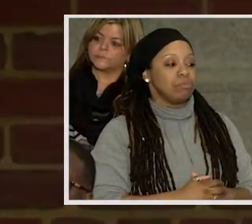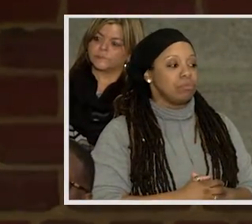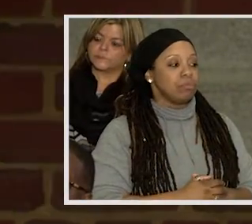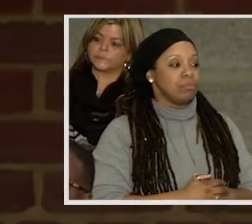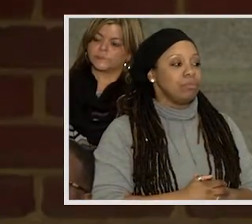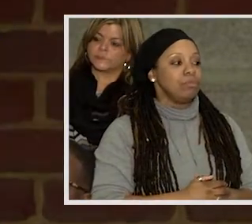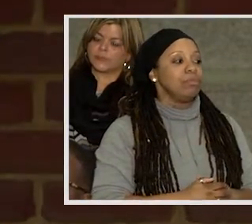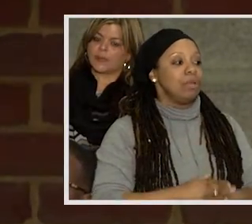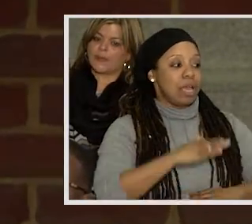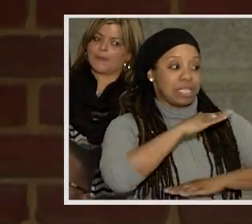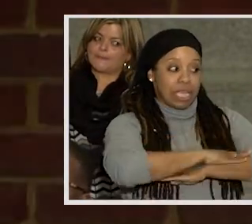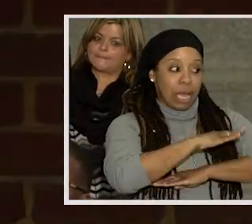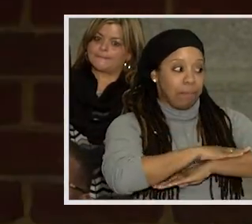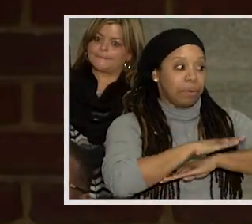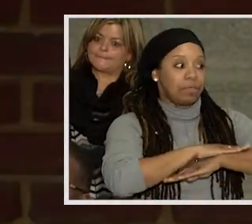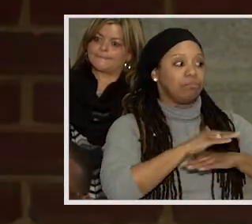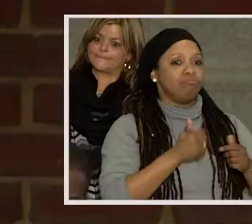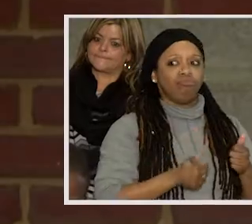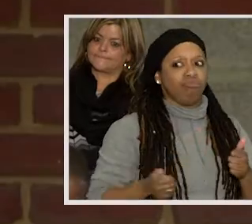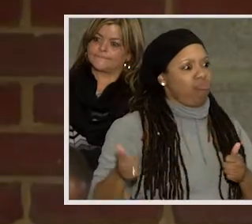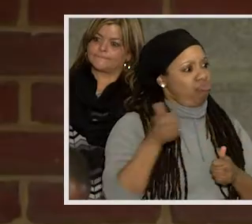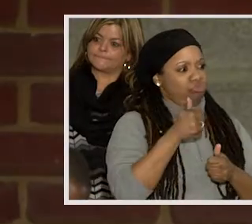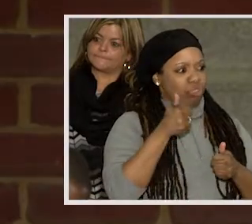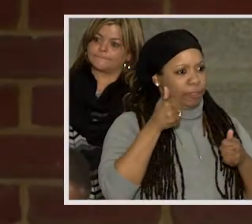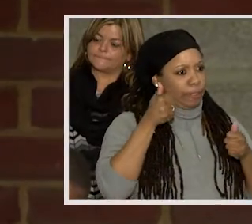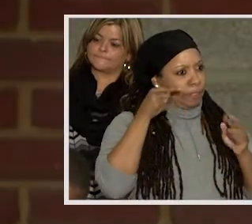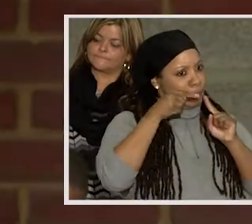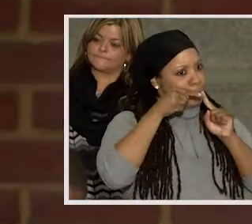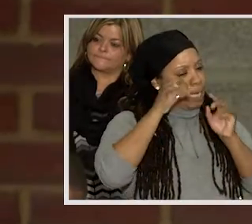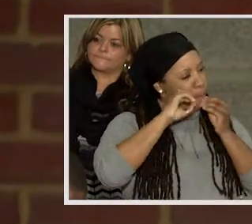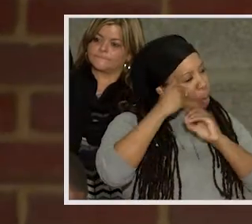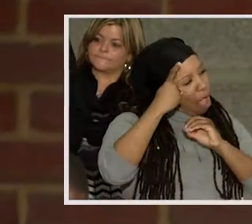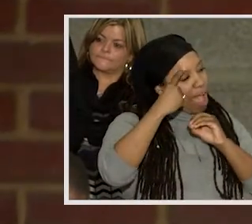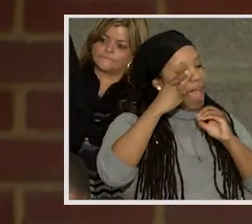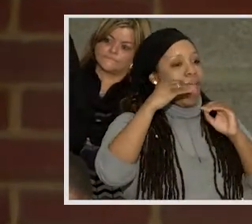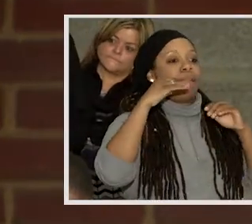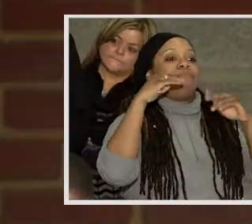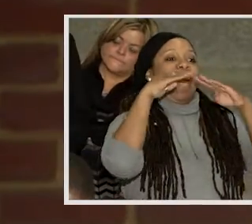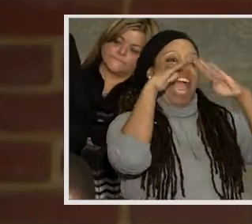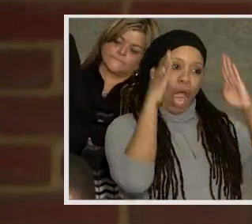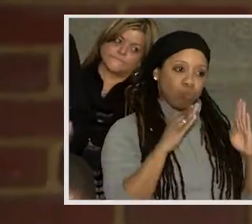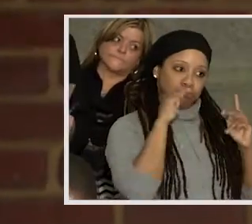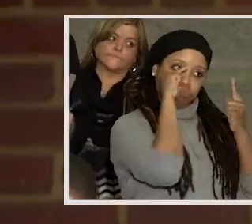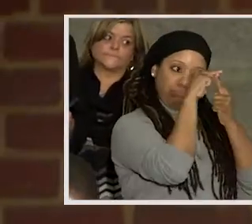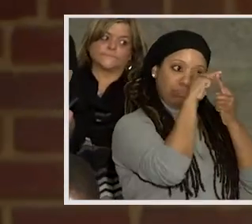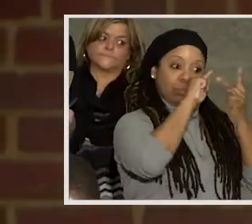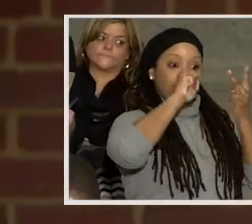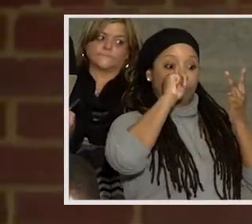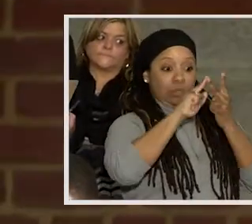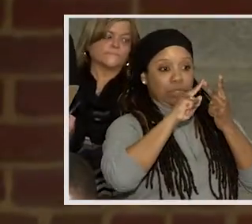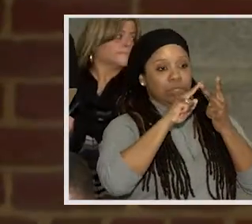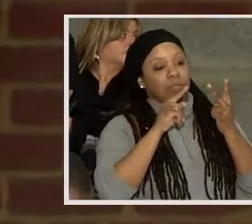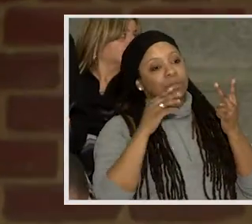WE PUT $25 FOR HOUSING, THAT WAS SOMETHING THAT A LOT OF US CAME UP WITH AS A TOP PRIORITY FOR VERY SIMILAR REASONS AS OTHER